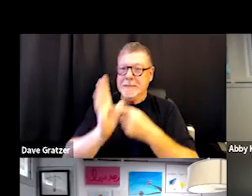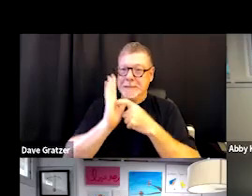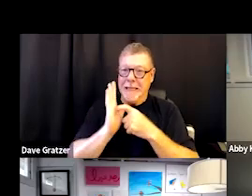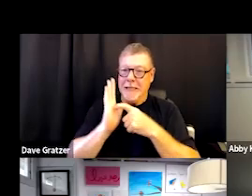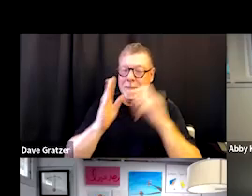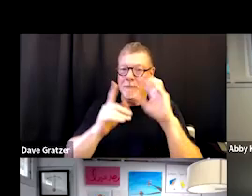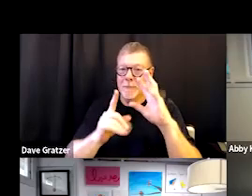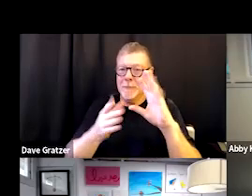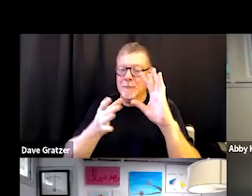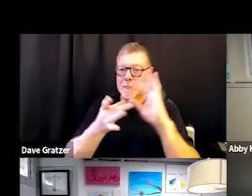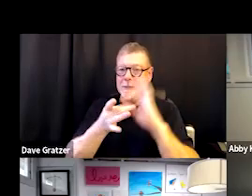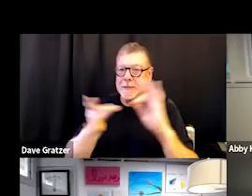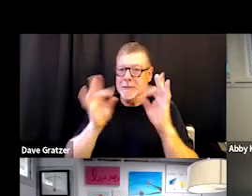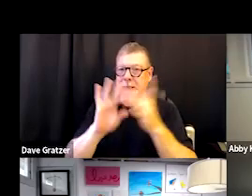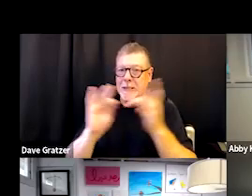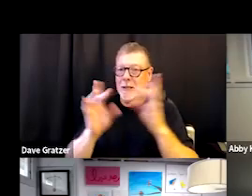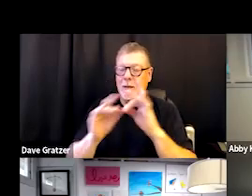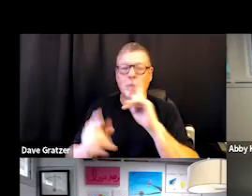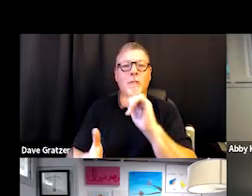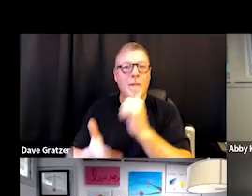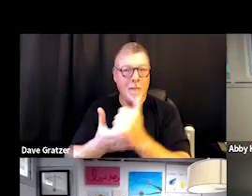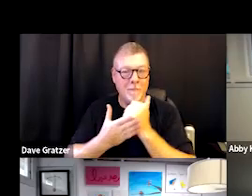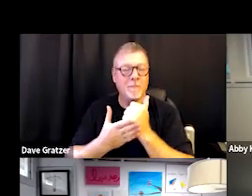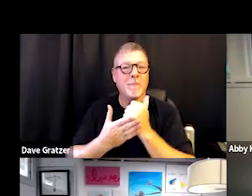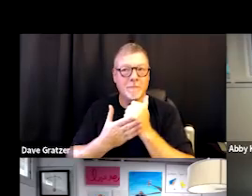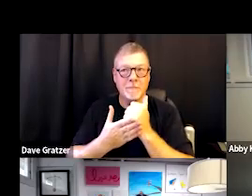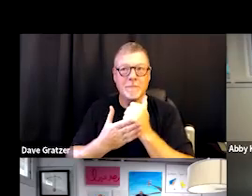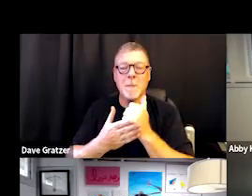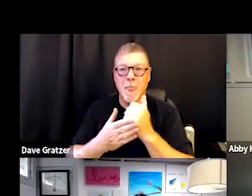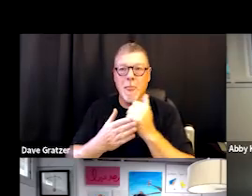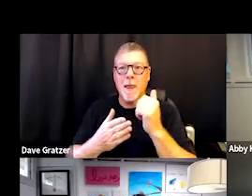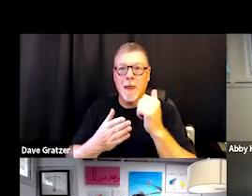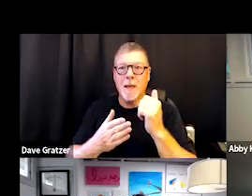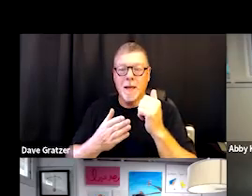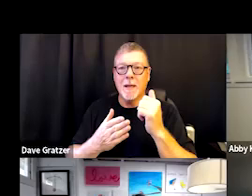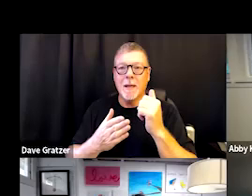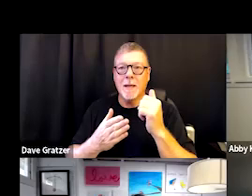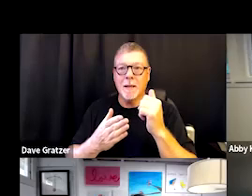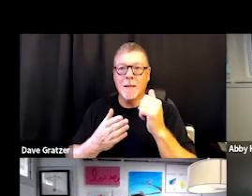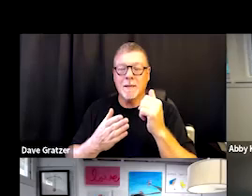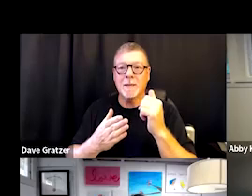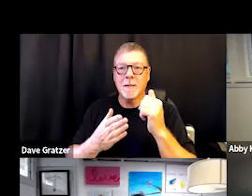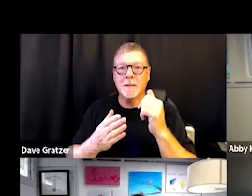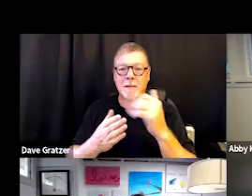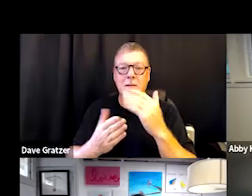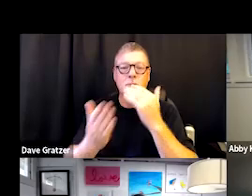that come up are so helpful and can be just also another great reference to have.